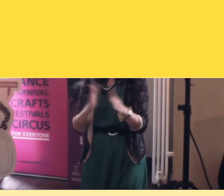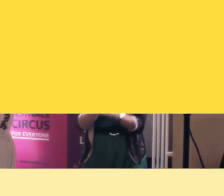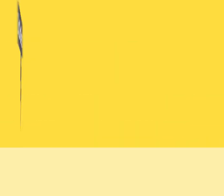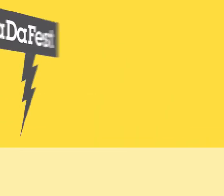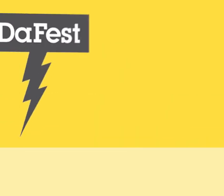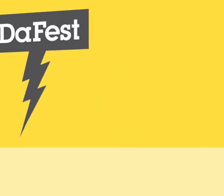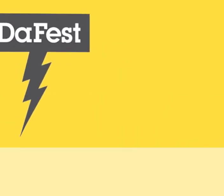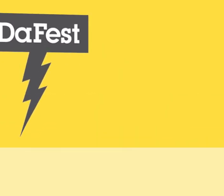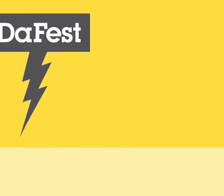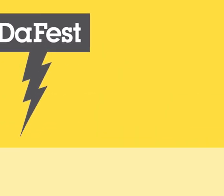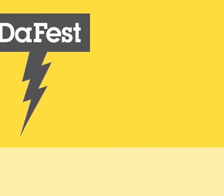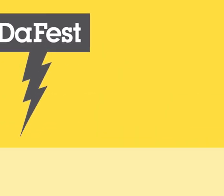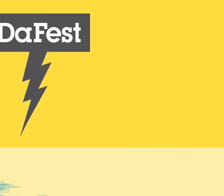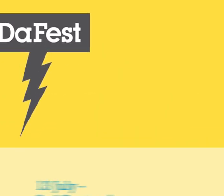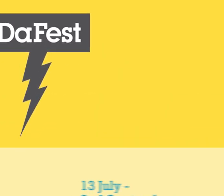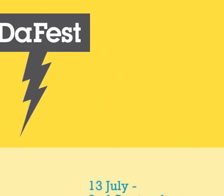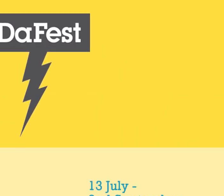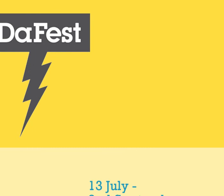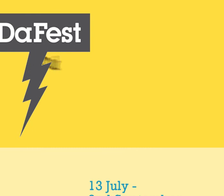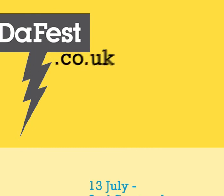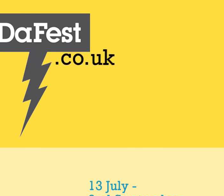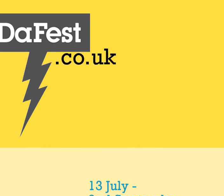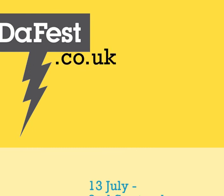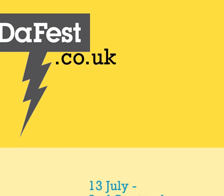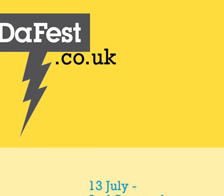Thank you